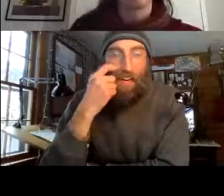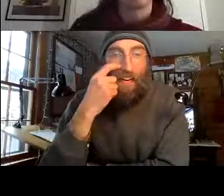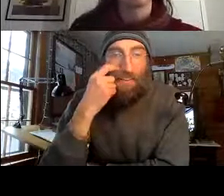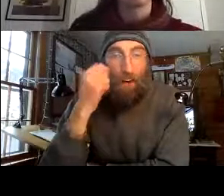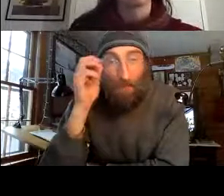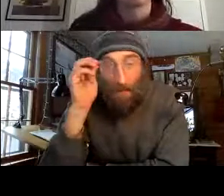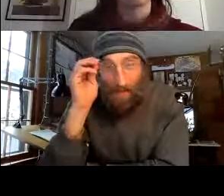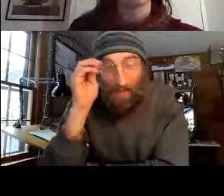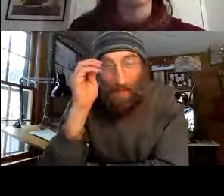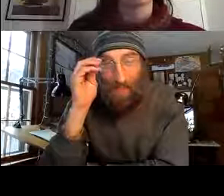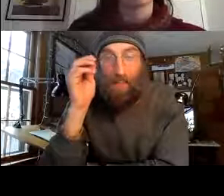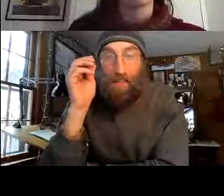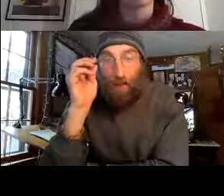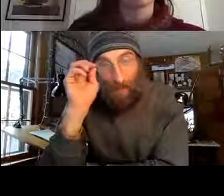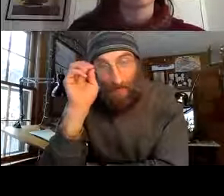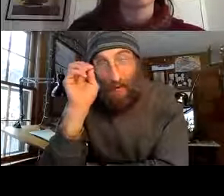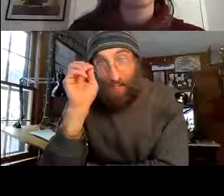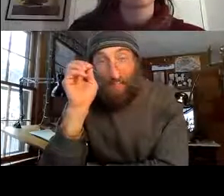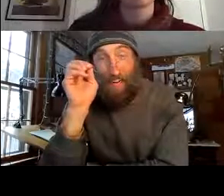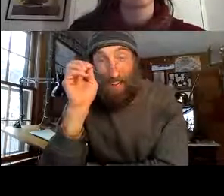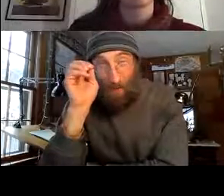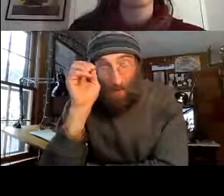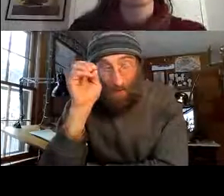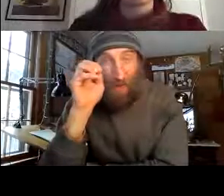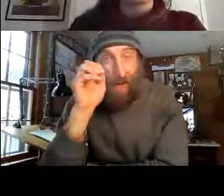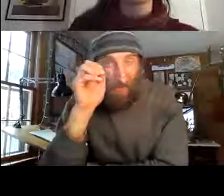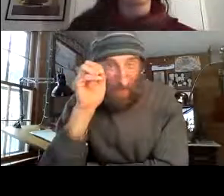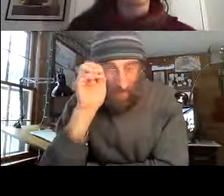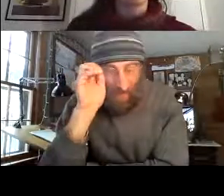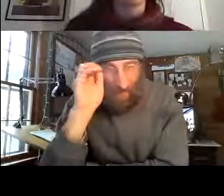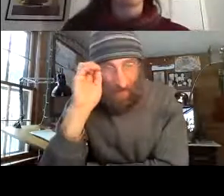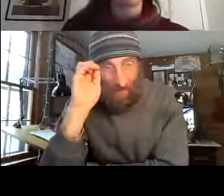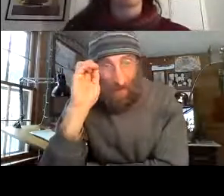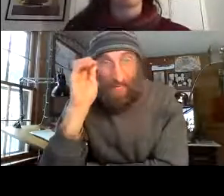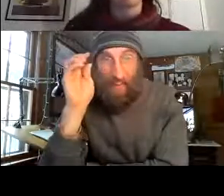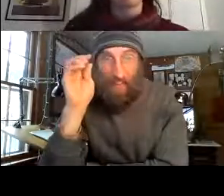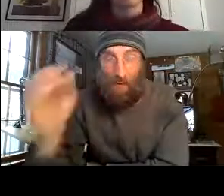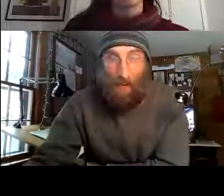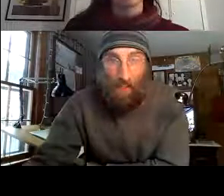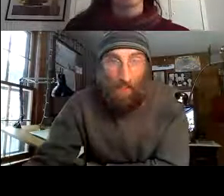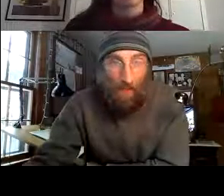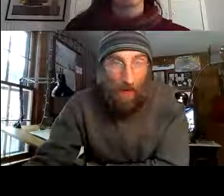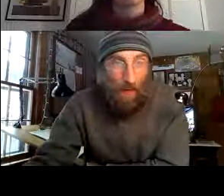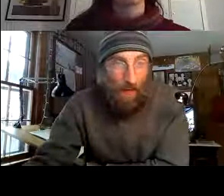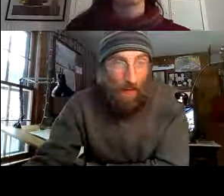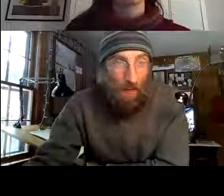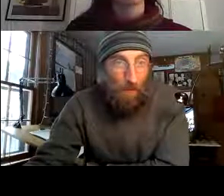say it's Carver Hospital, some archives actually say it's Armory Square Hospital. And I can't tell which it is. Maybe an expert